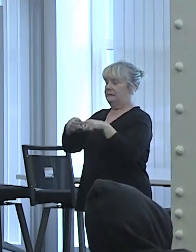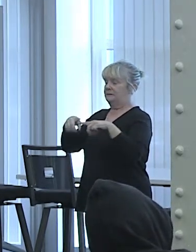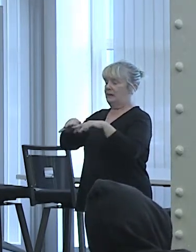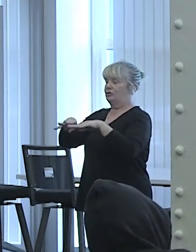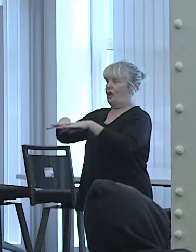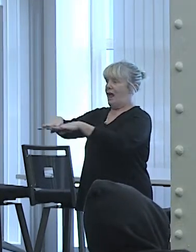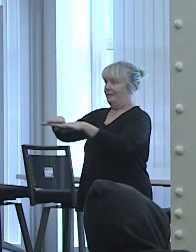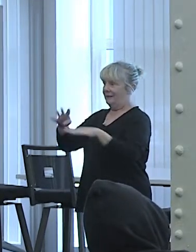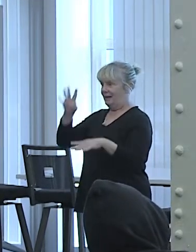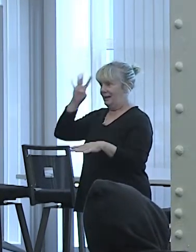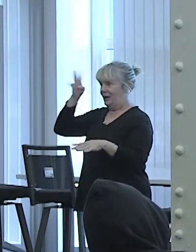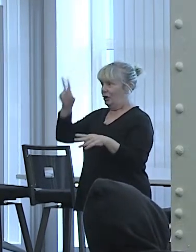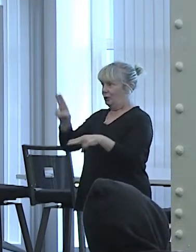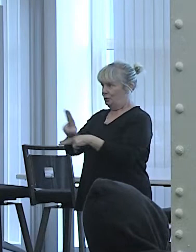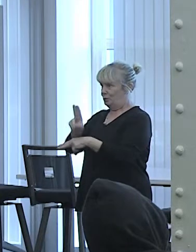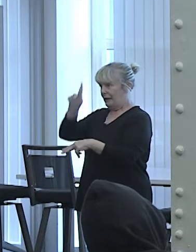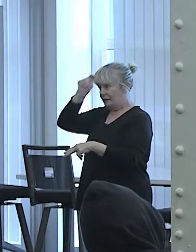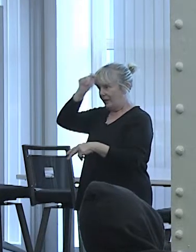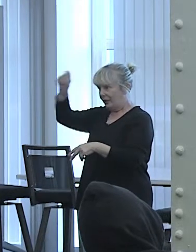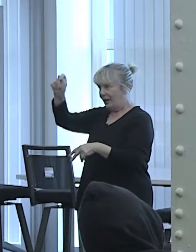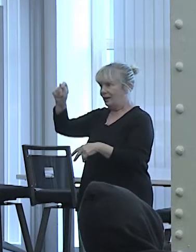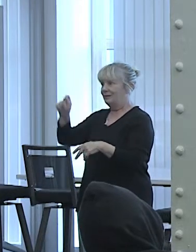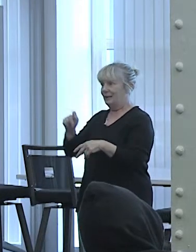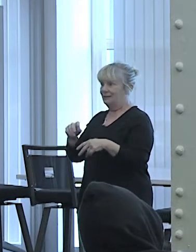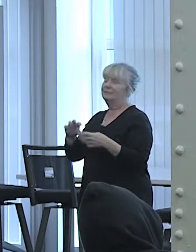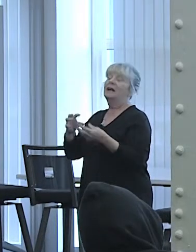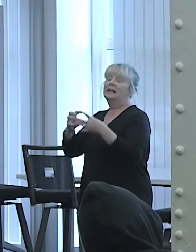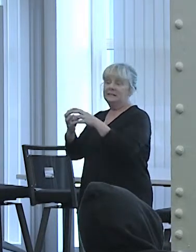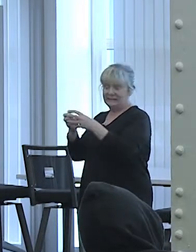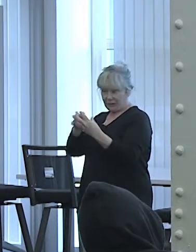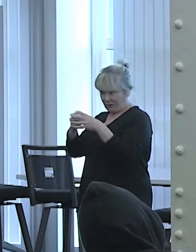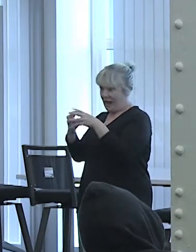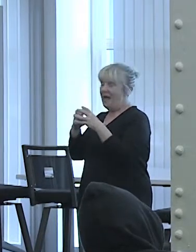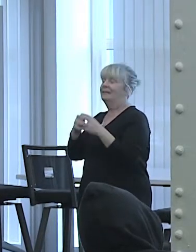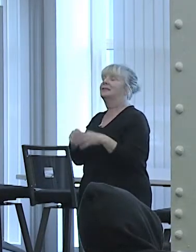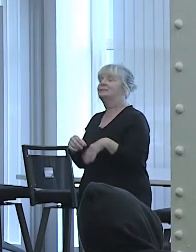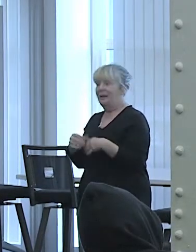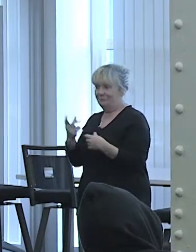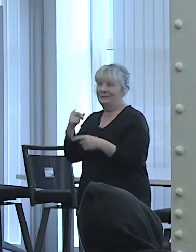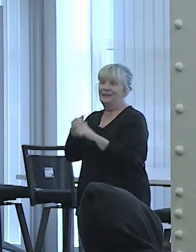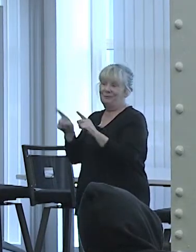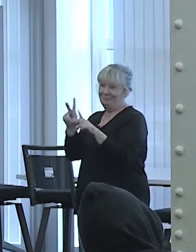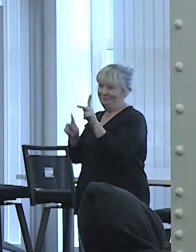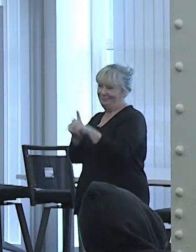as a theory, as a practice and unfortunately as a buzzword for people who want to